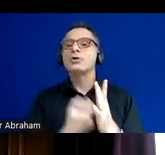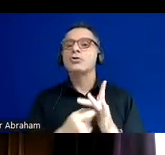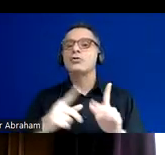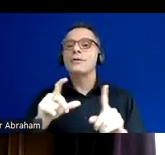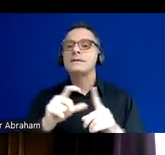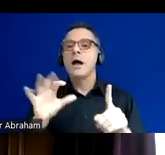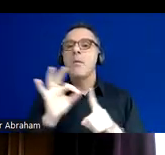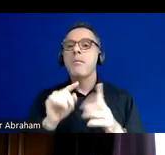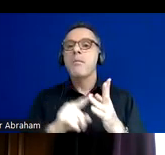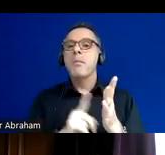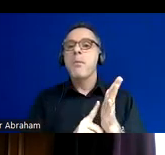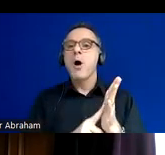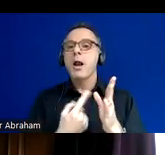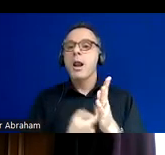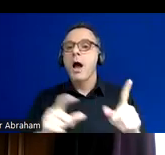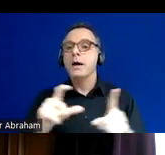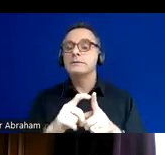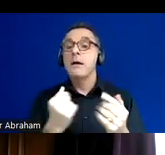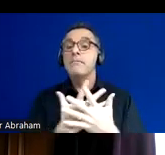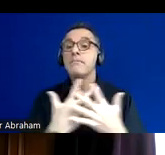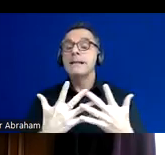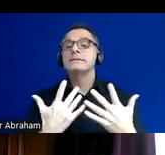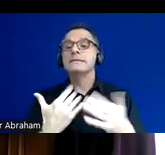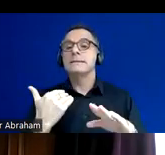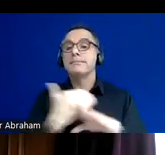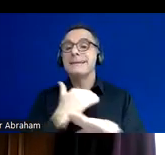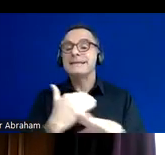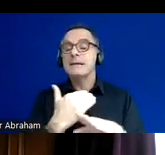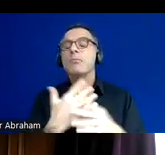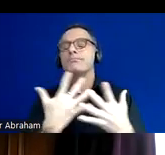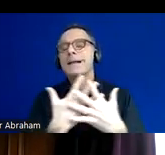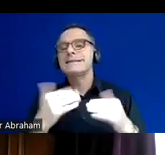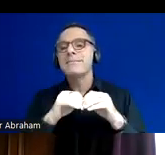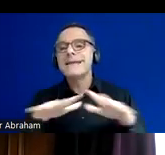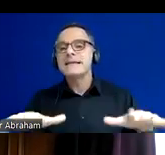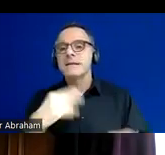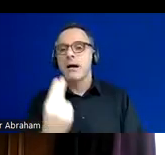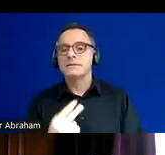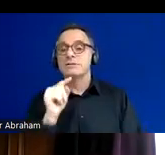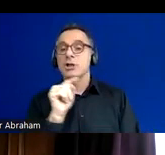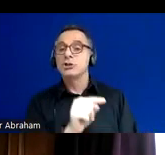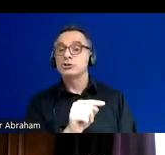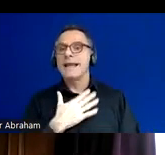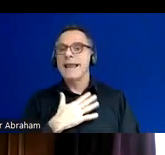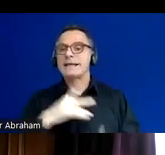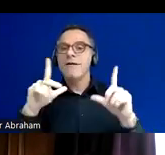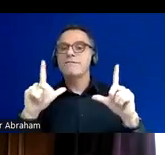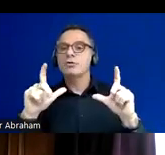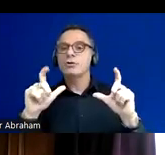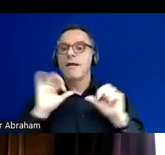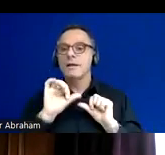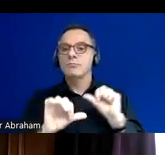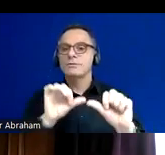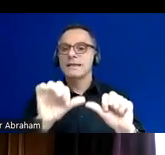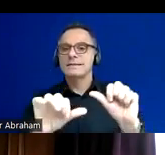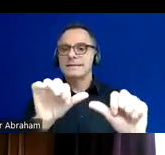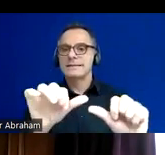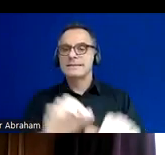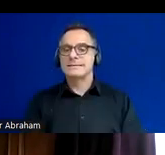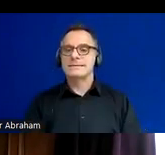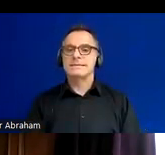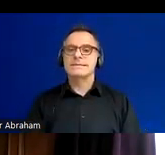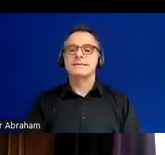Ingrid is a multimedia artist and, particularly, [is] interested in photographic processes. Ingrid